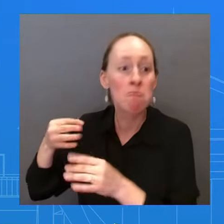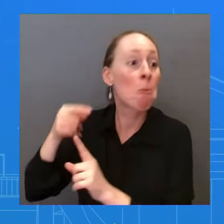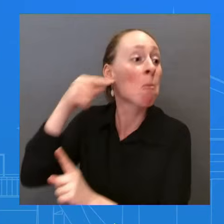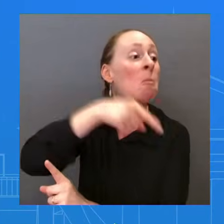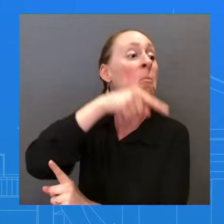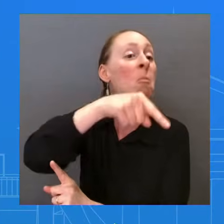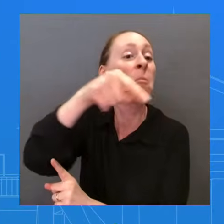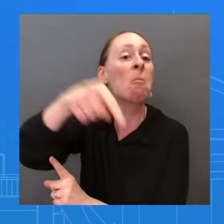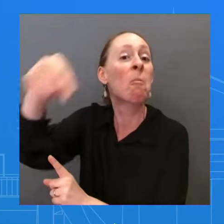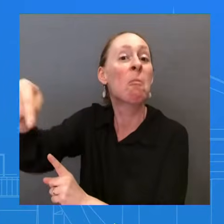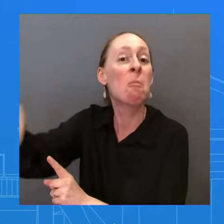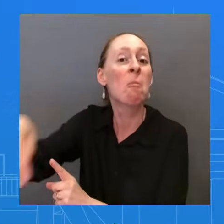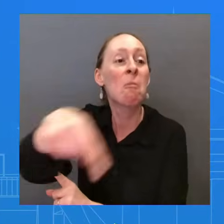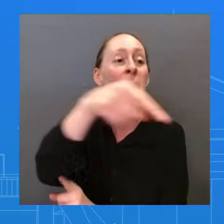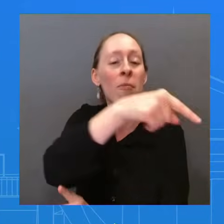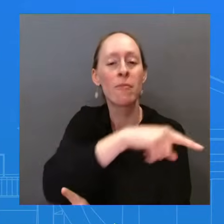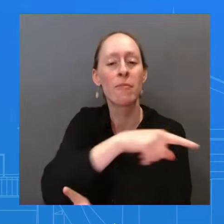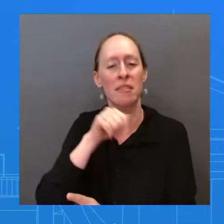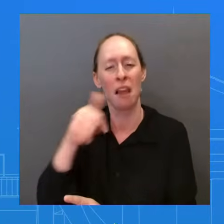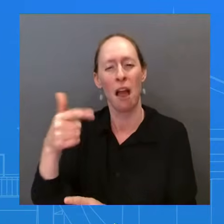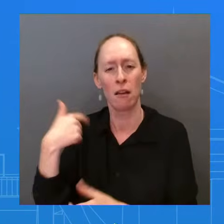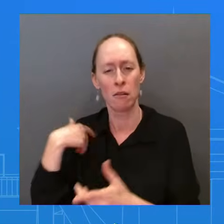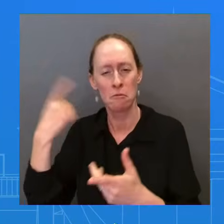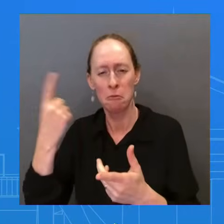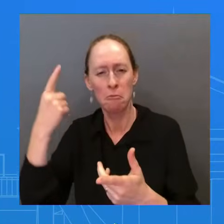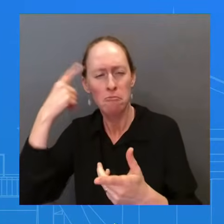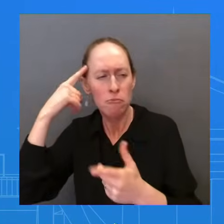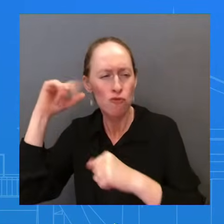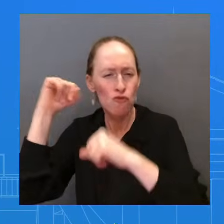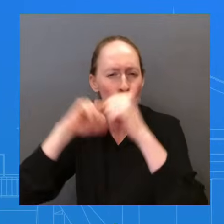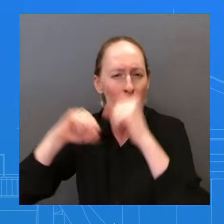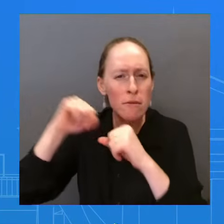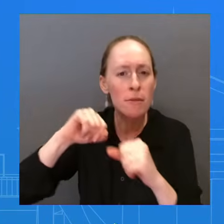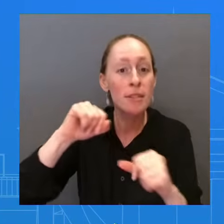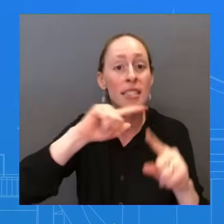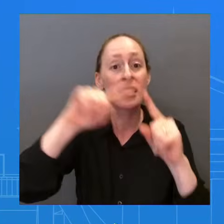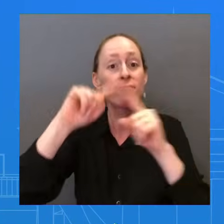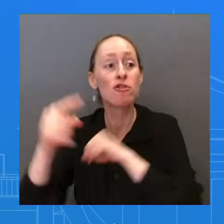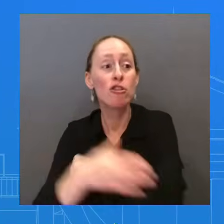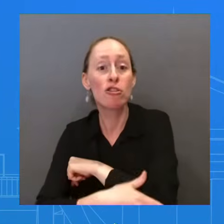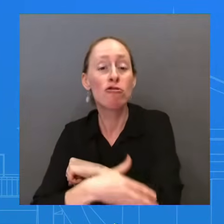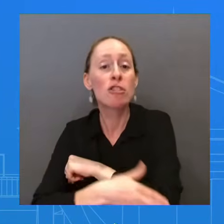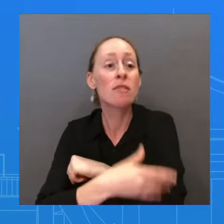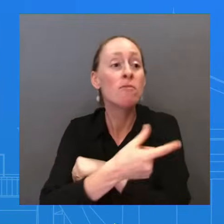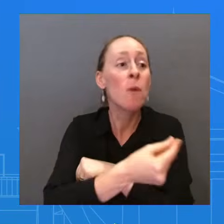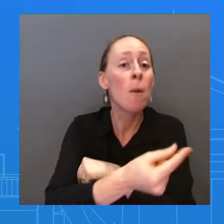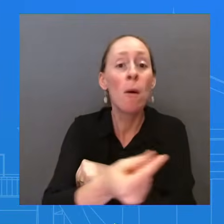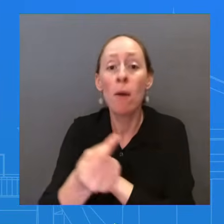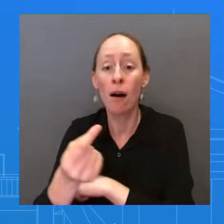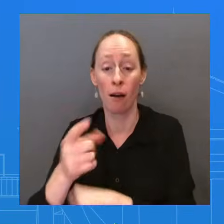over his time as Commander-in-Chief about Russia and China. And you'll see that we're speaking pretty plainly to the American people